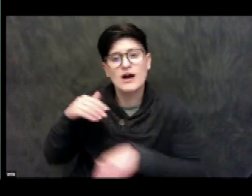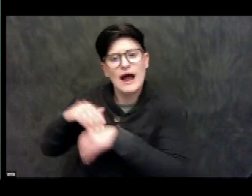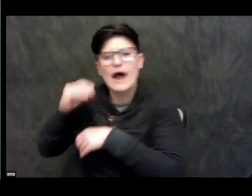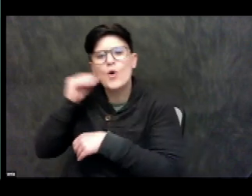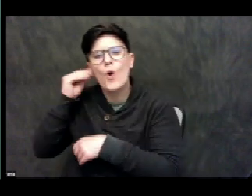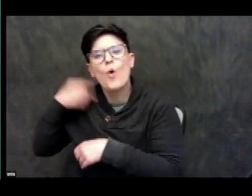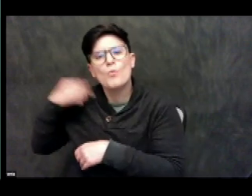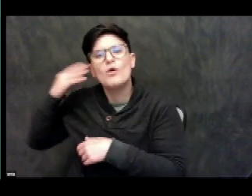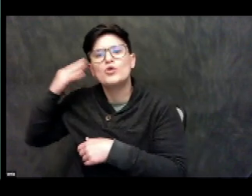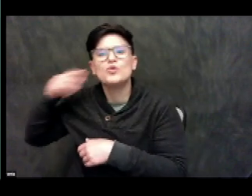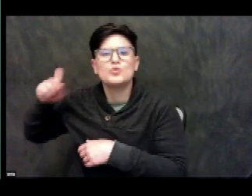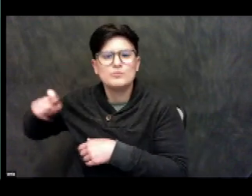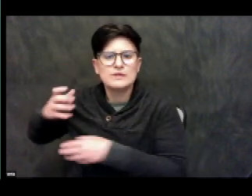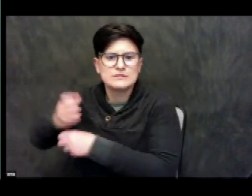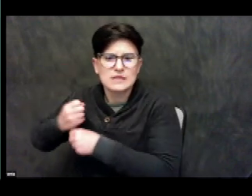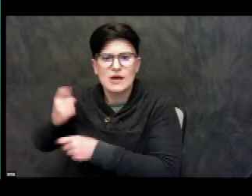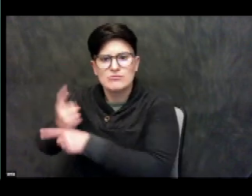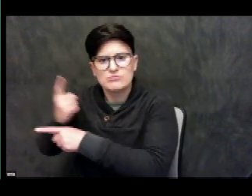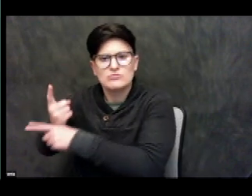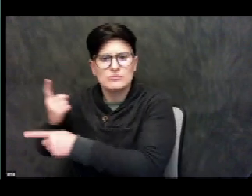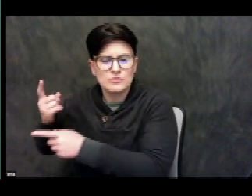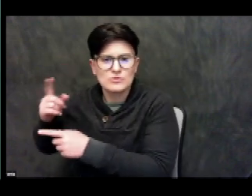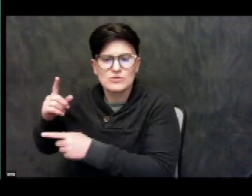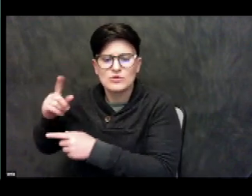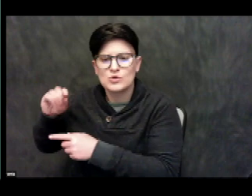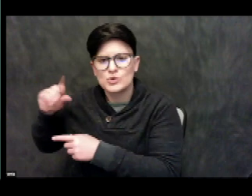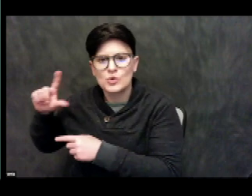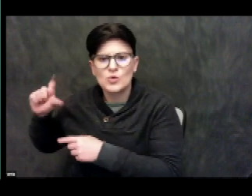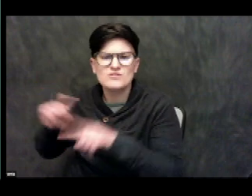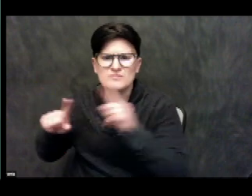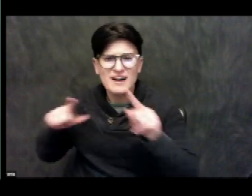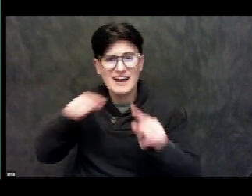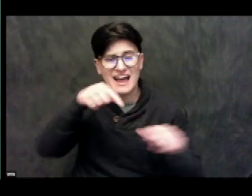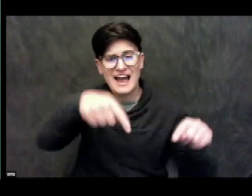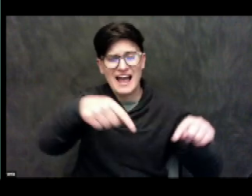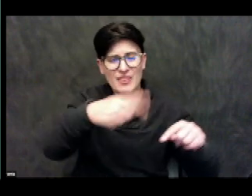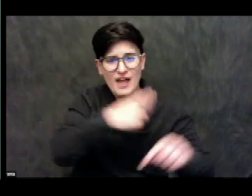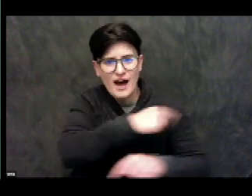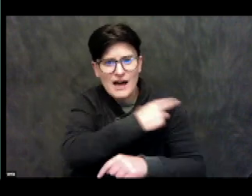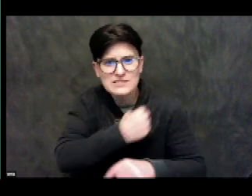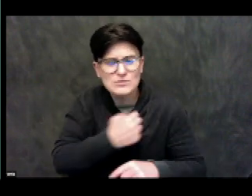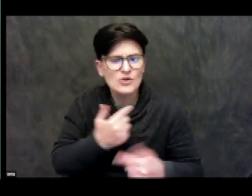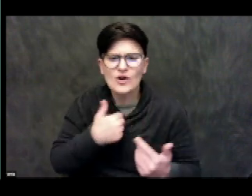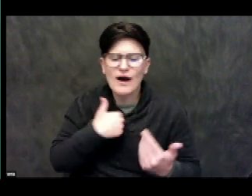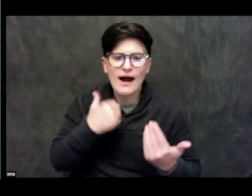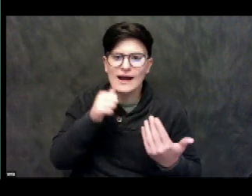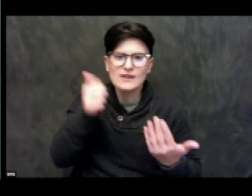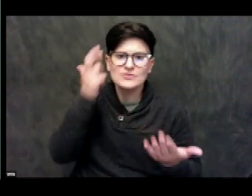So those are a couple of things that I wish I had known wish the Dr. had mentioned,